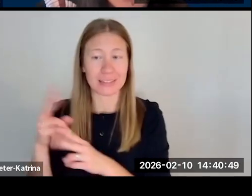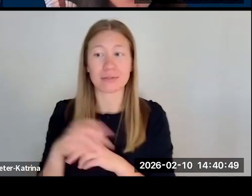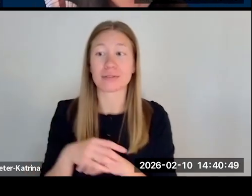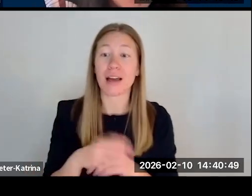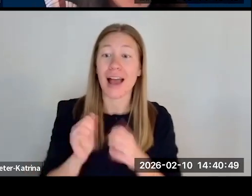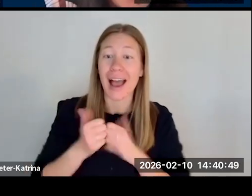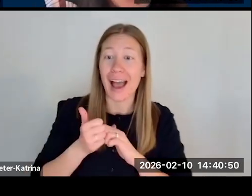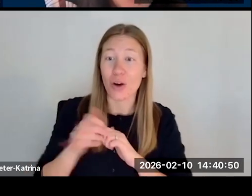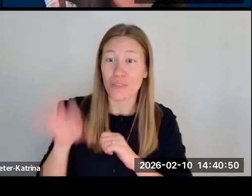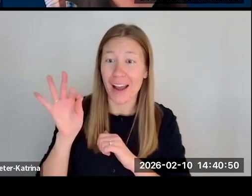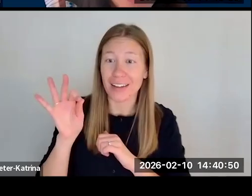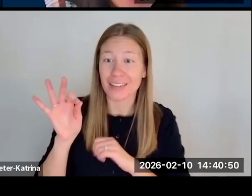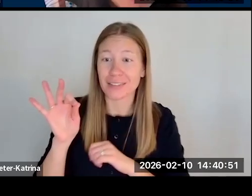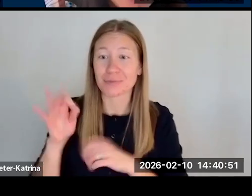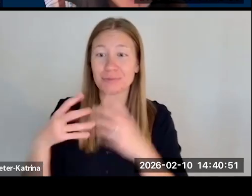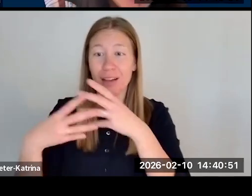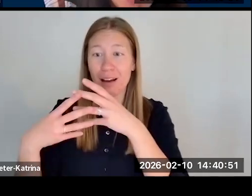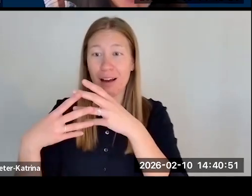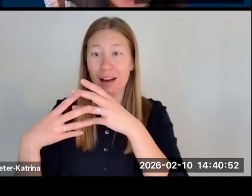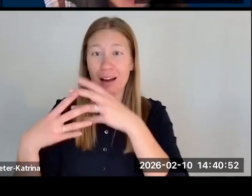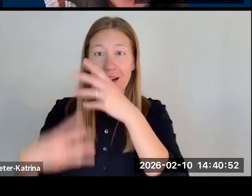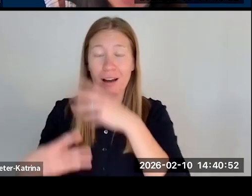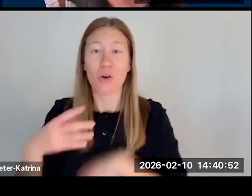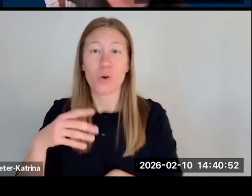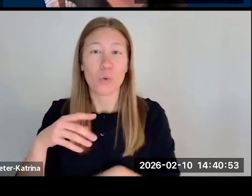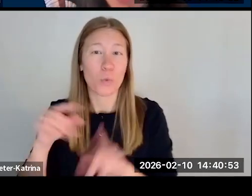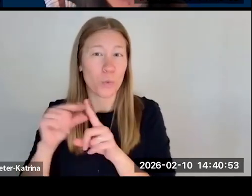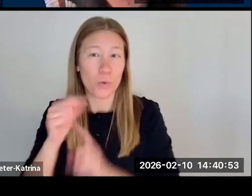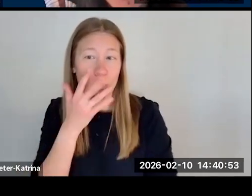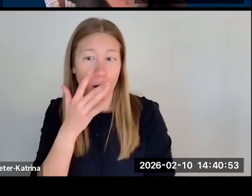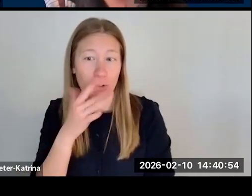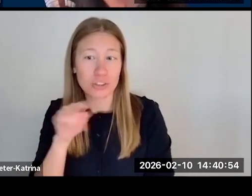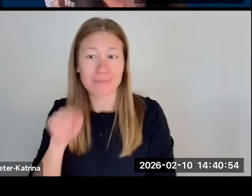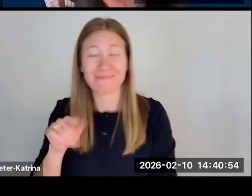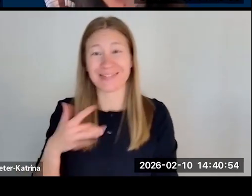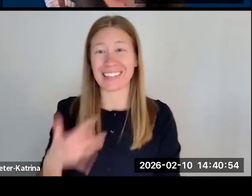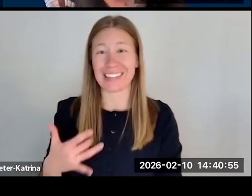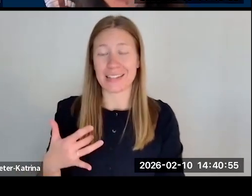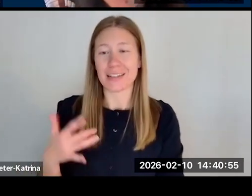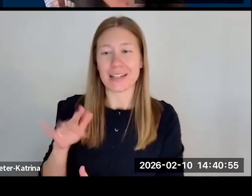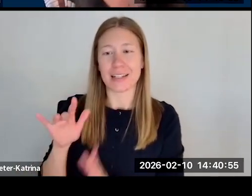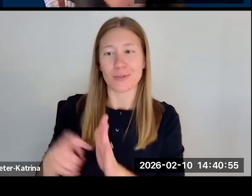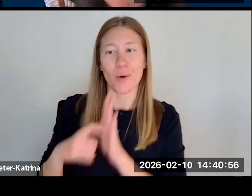colors and then go to custom colors or add a custom color